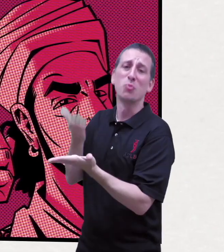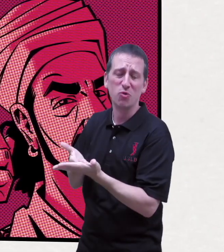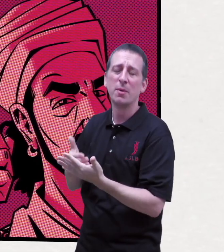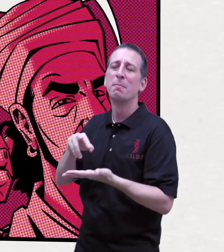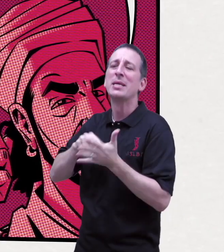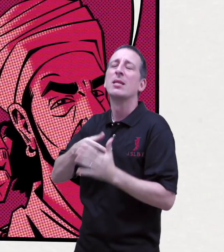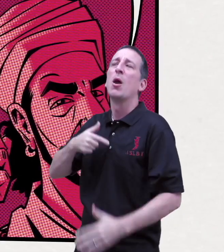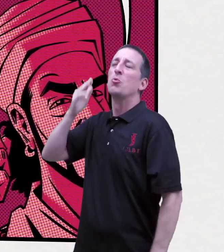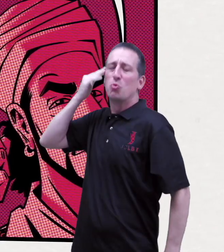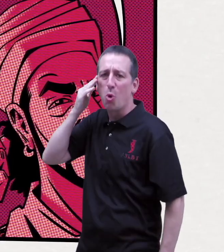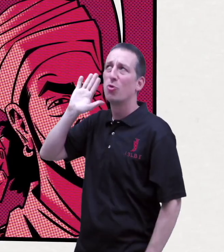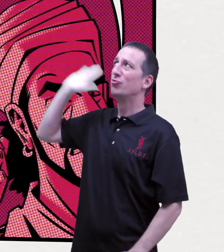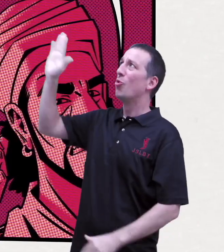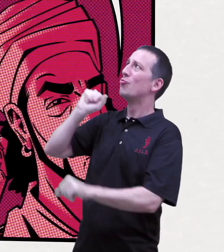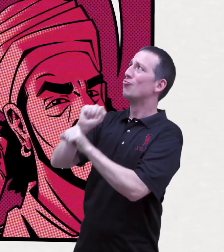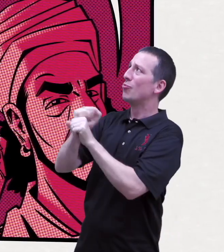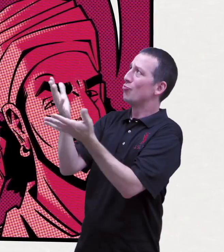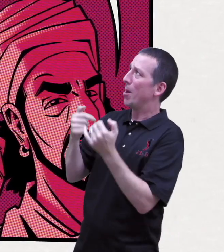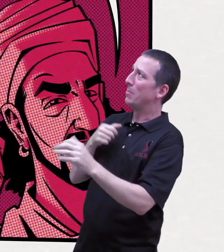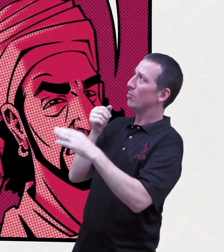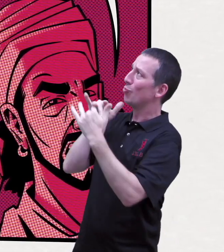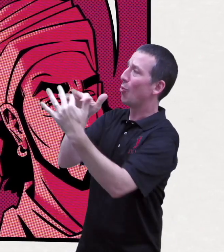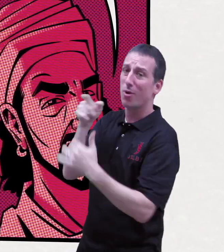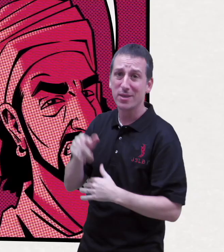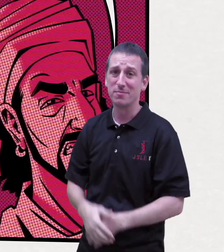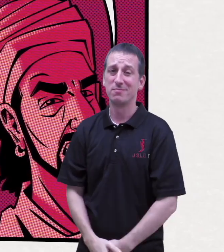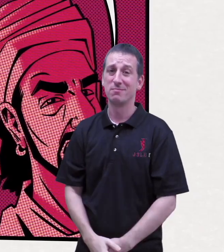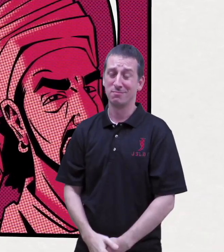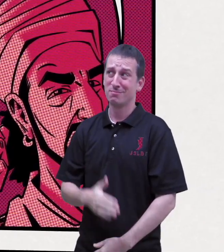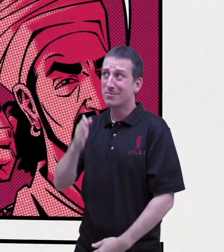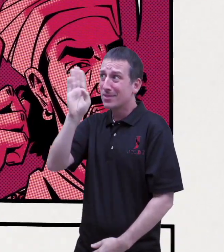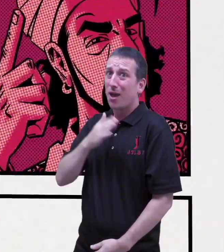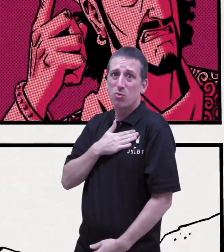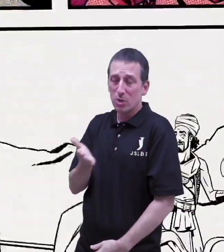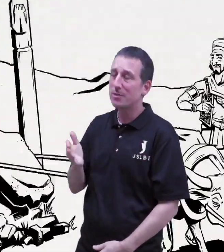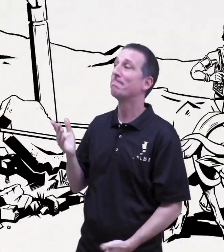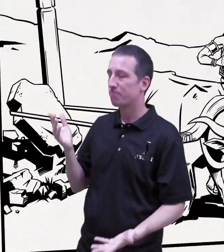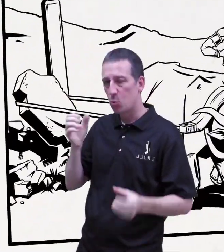a sign: “So I can know it’s really you talking to me.” And God stoops to his